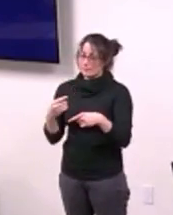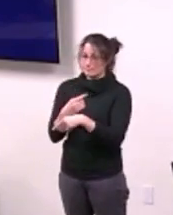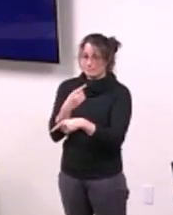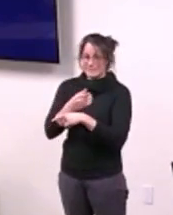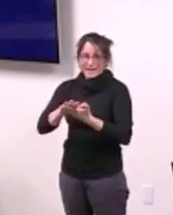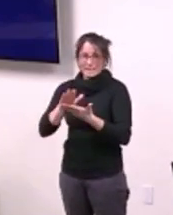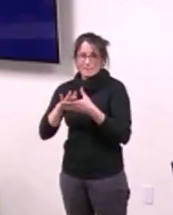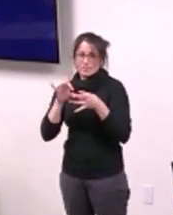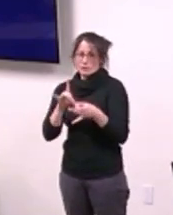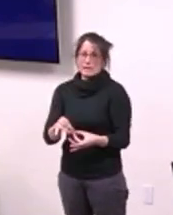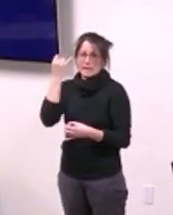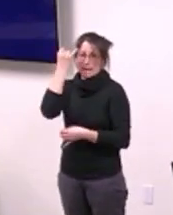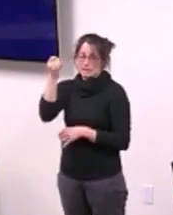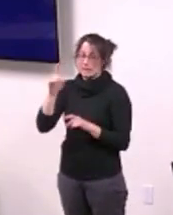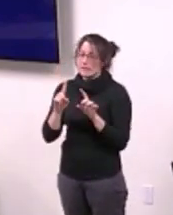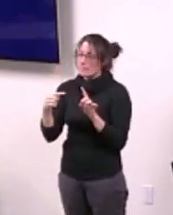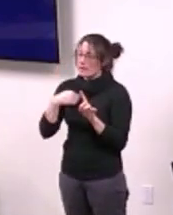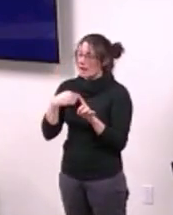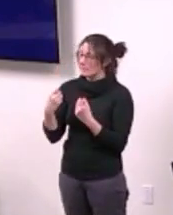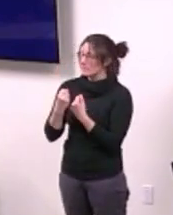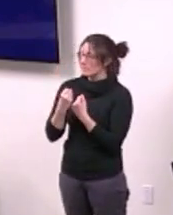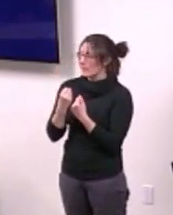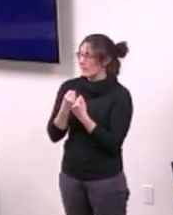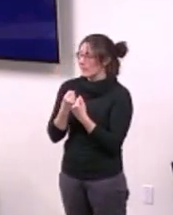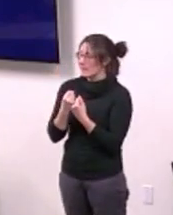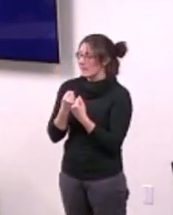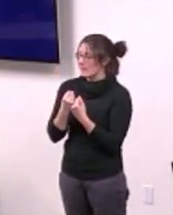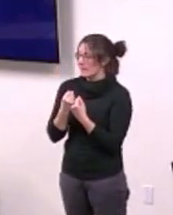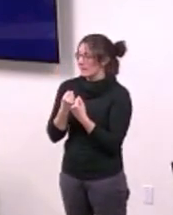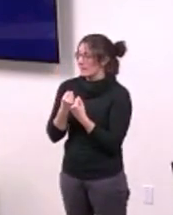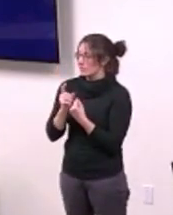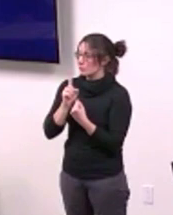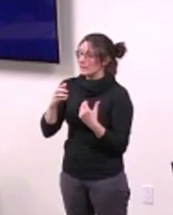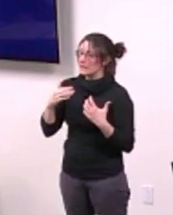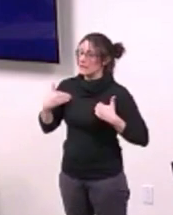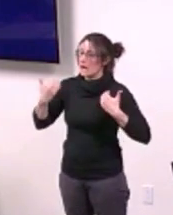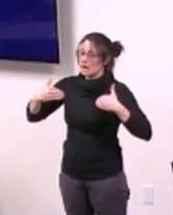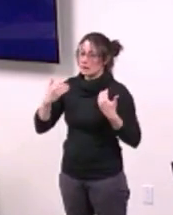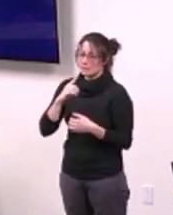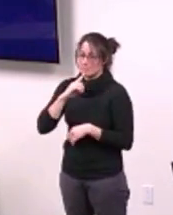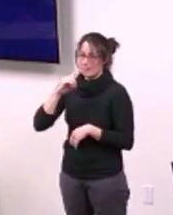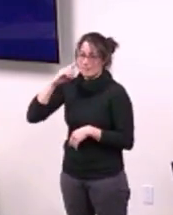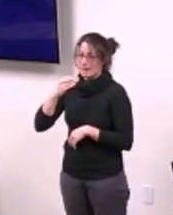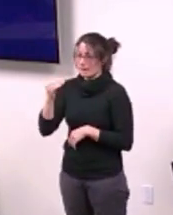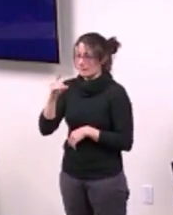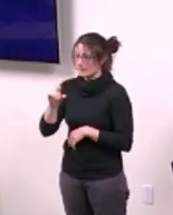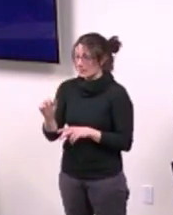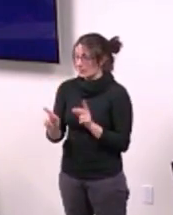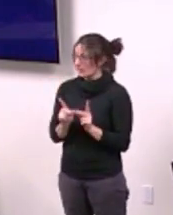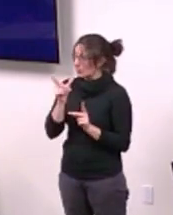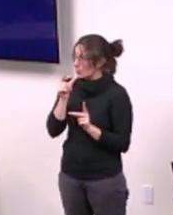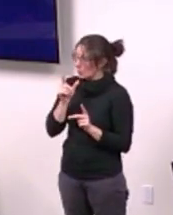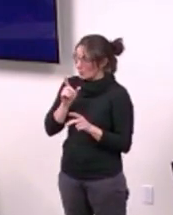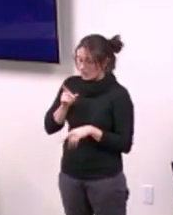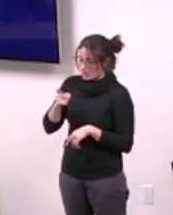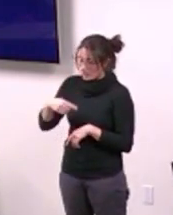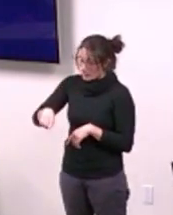But I've been supporting very young deaf and disabled folks who are in immigration cages.